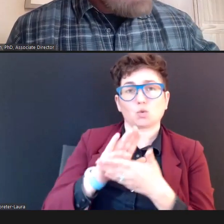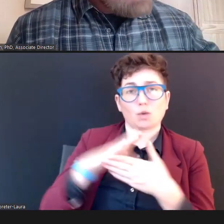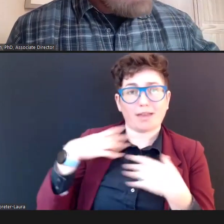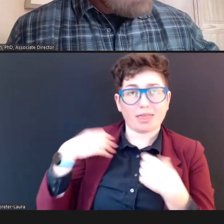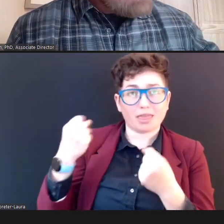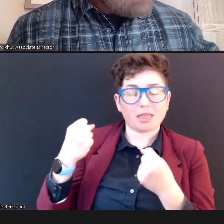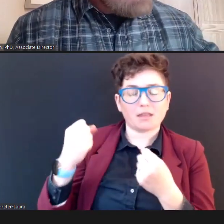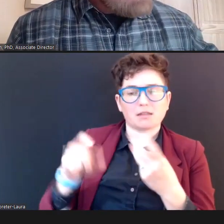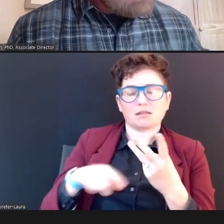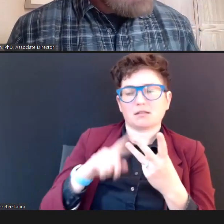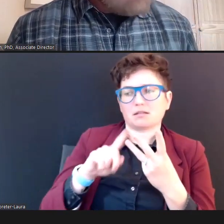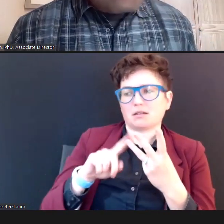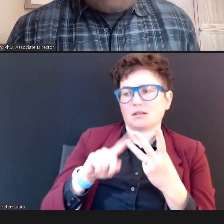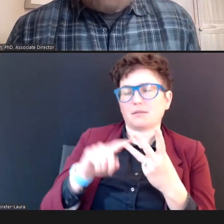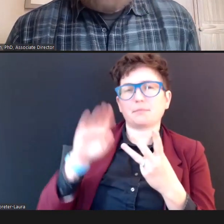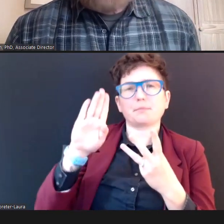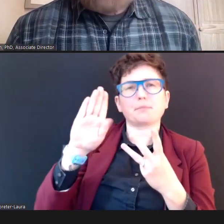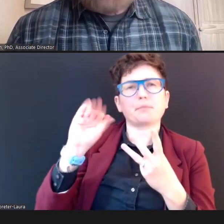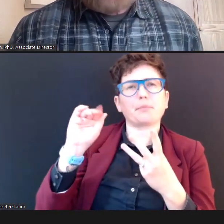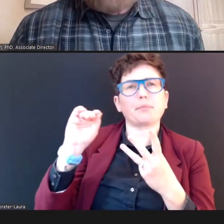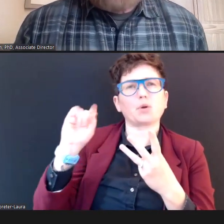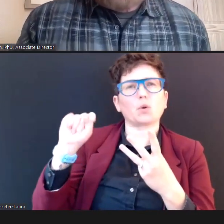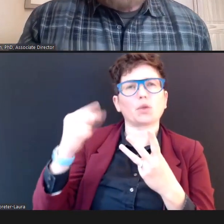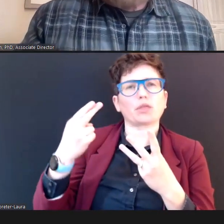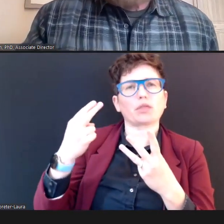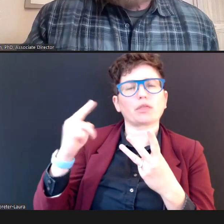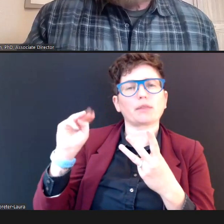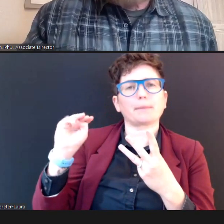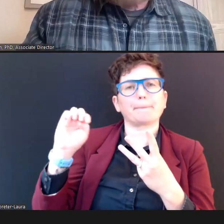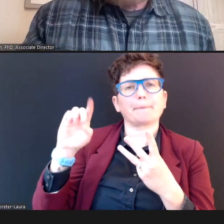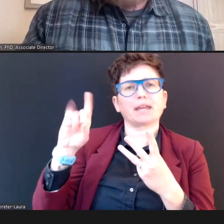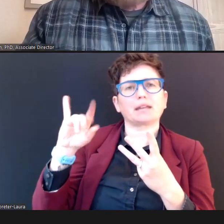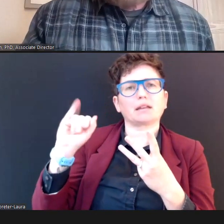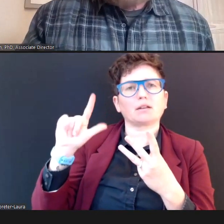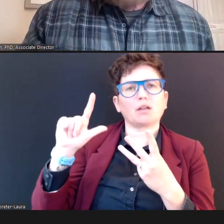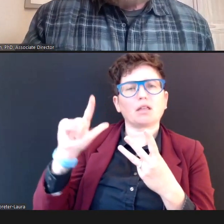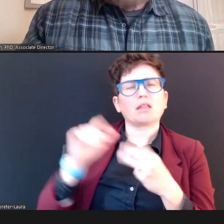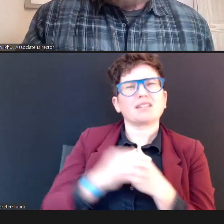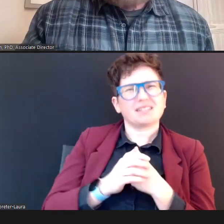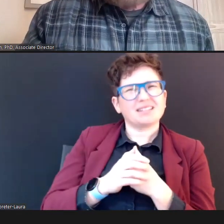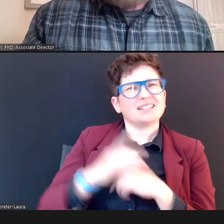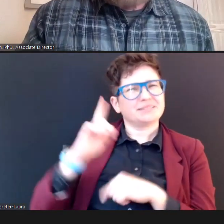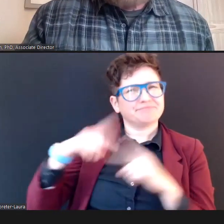could look at Booth Medical but there